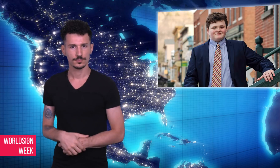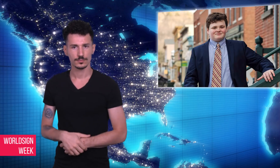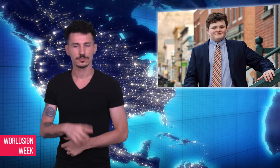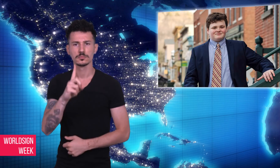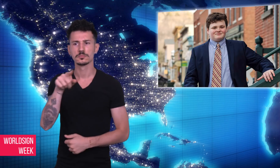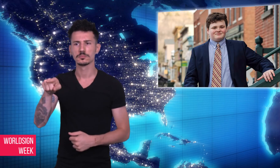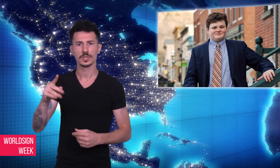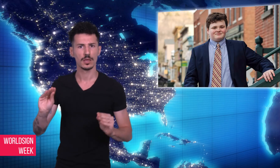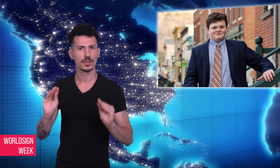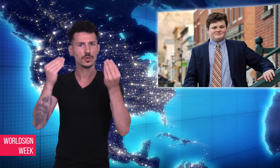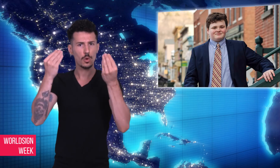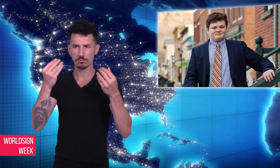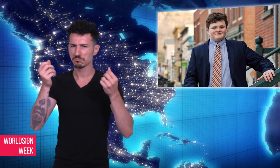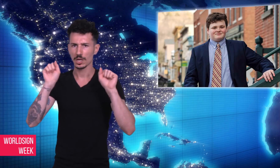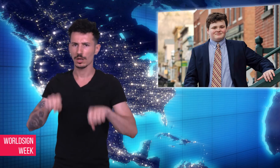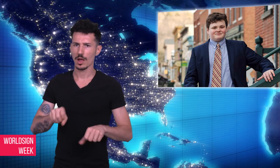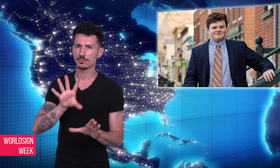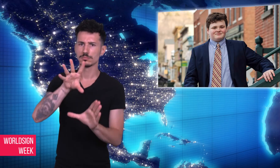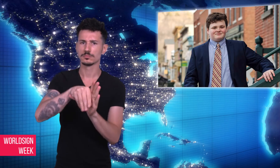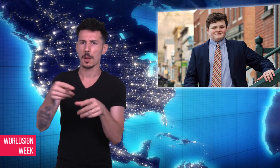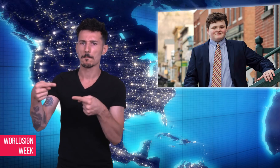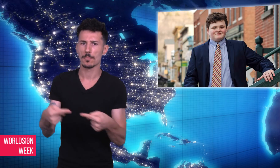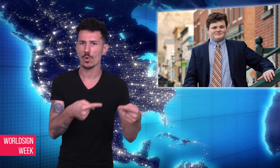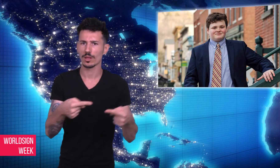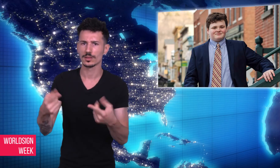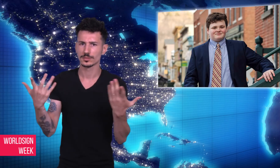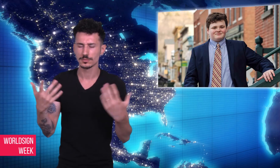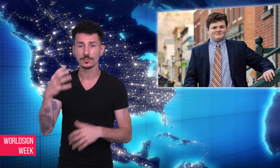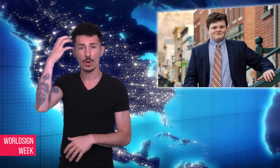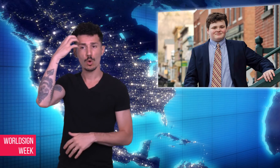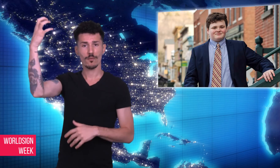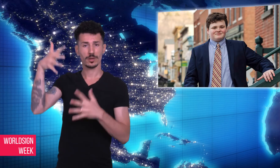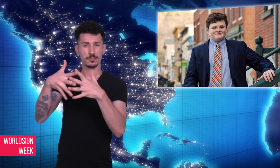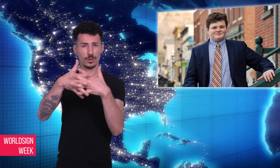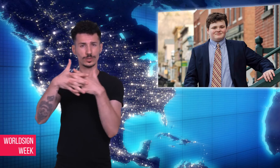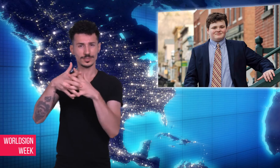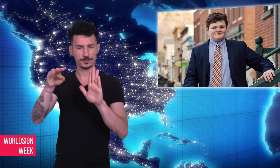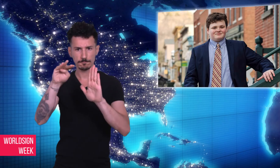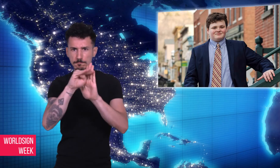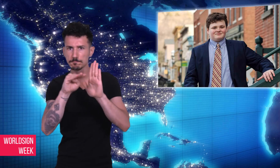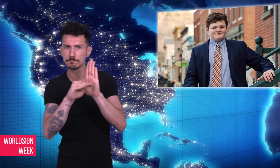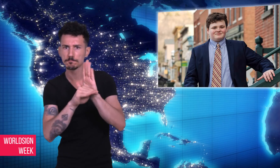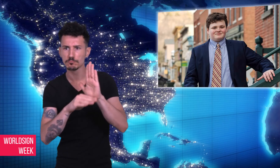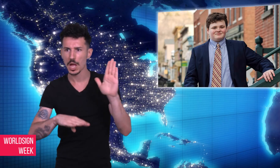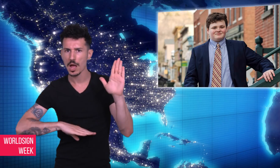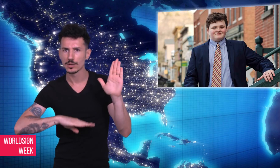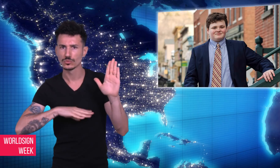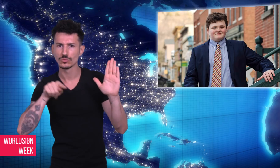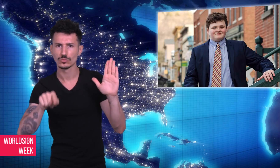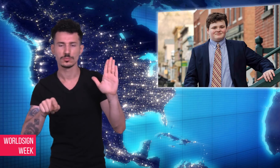Constitution does not list any age requirement! The only requirement is